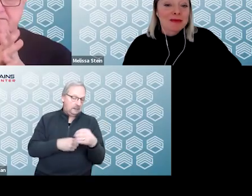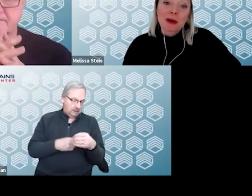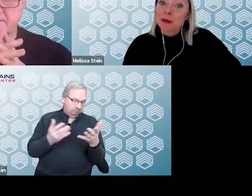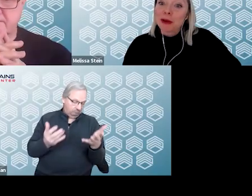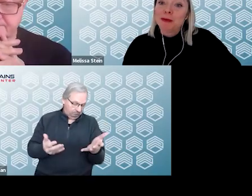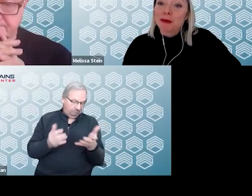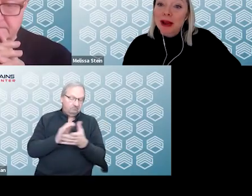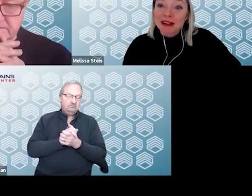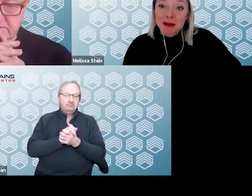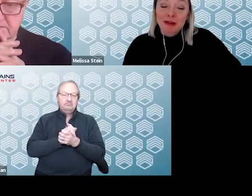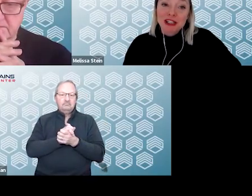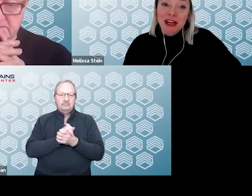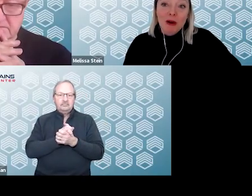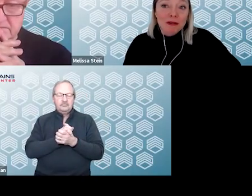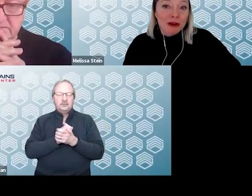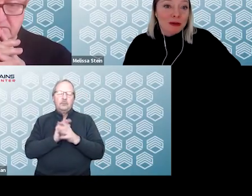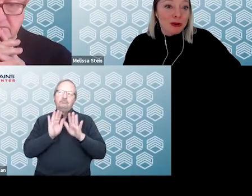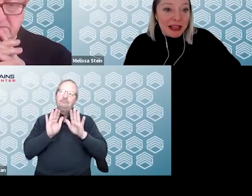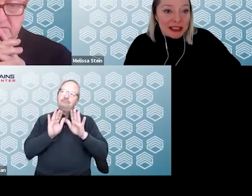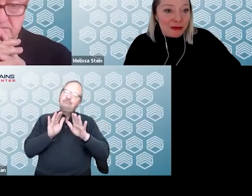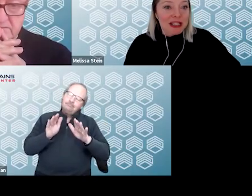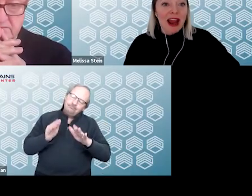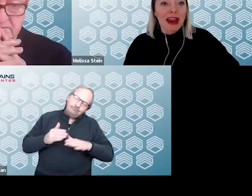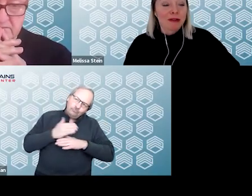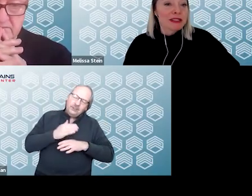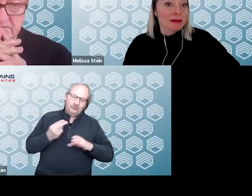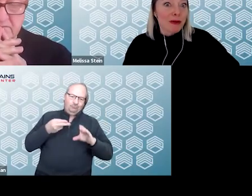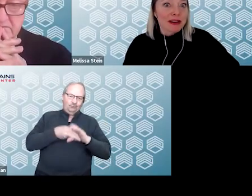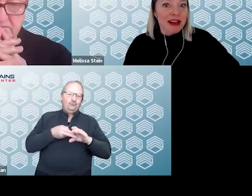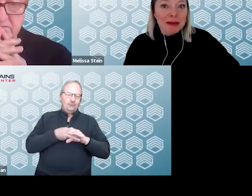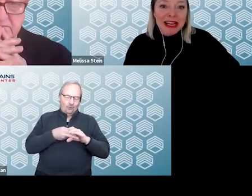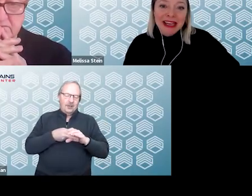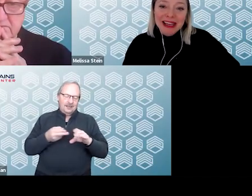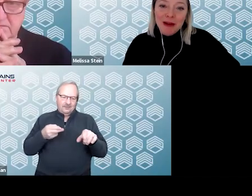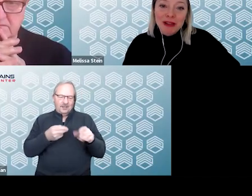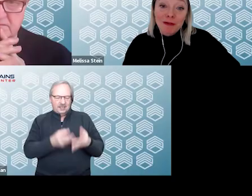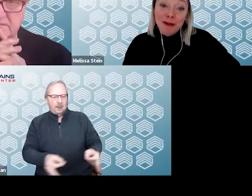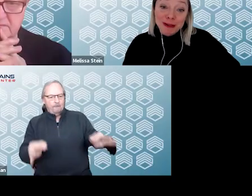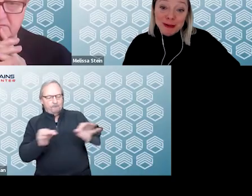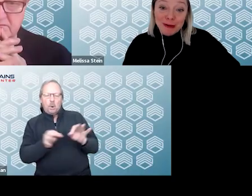So we greatly appreciate all of you joining us for today for this important topic. And without further ado,